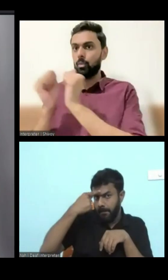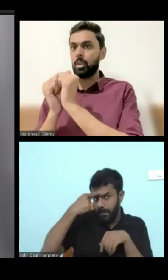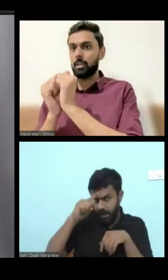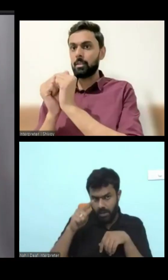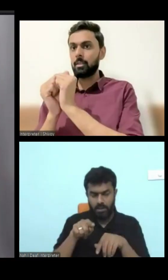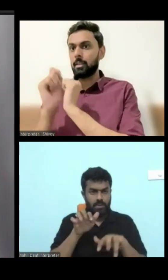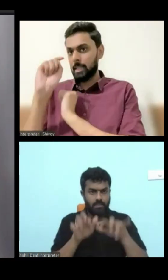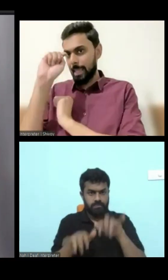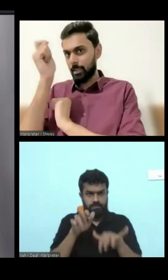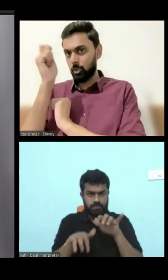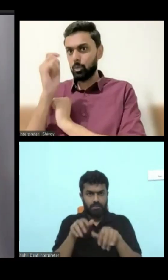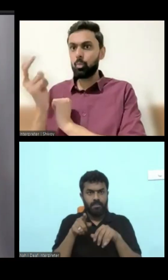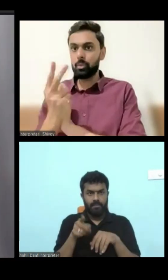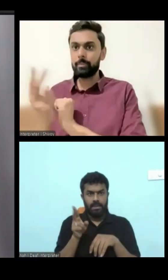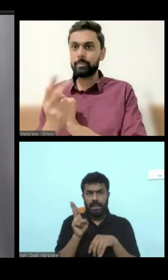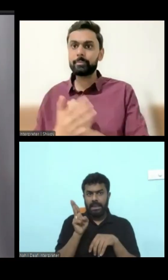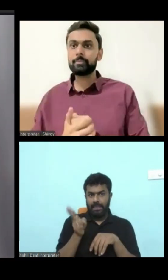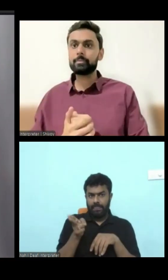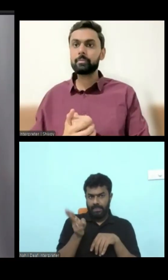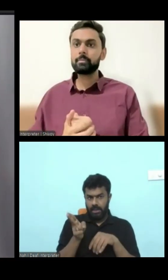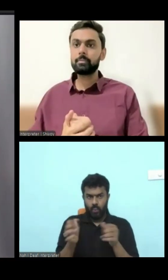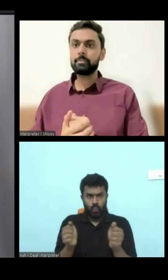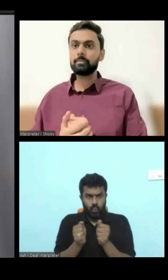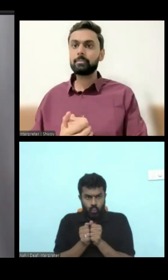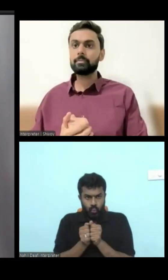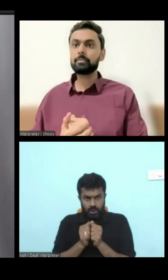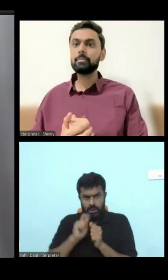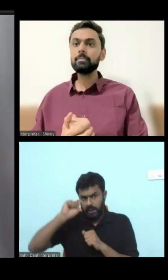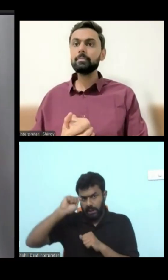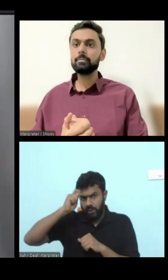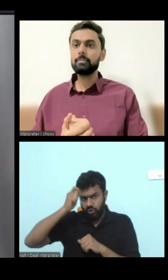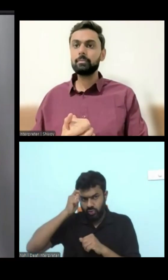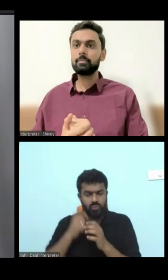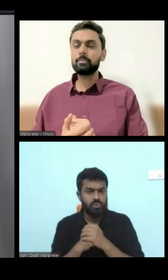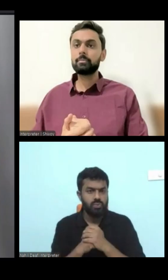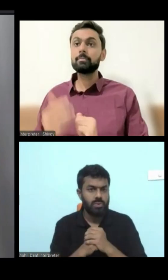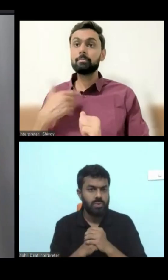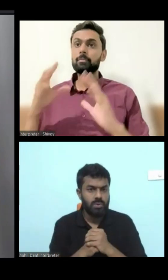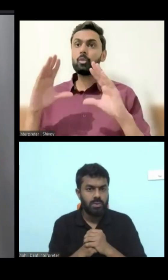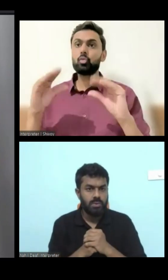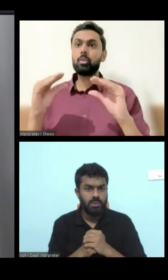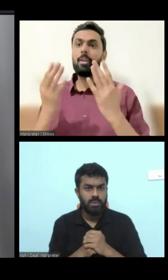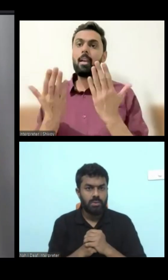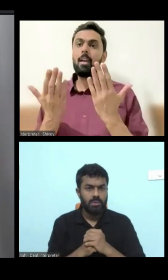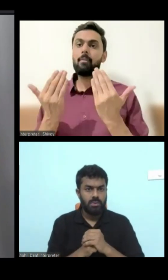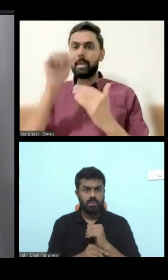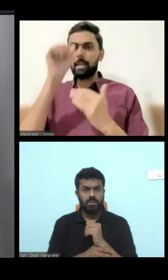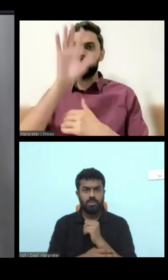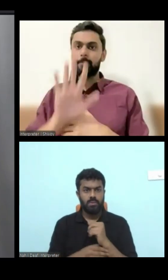Our aim is to make this software available across the country, in as many regional languages as possible.